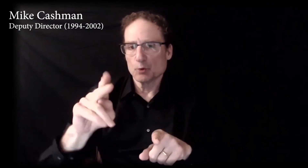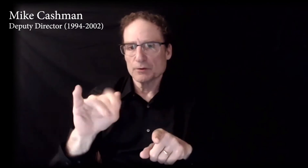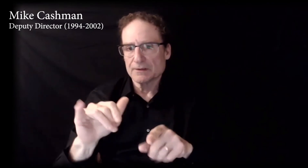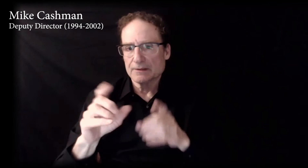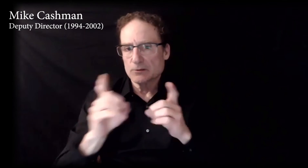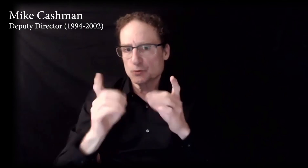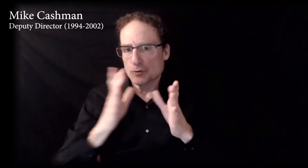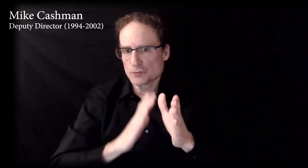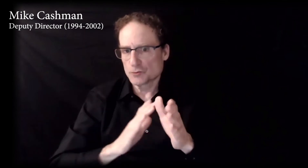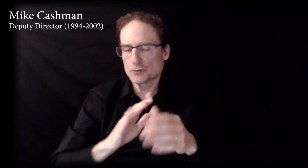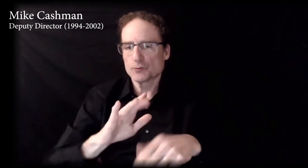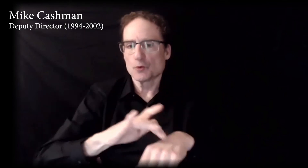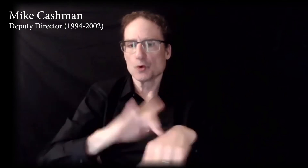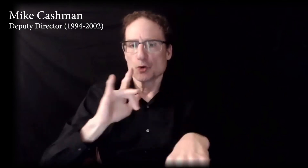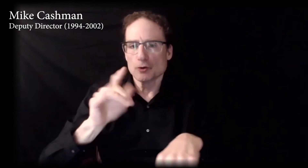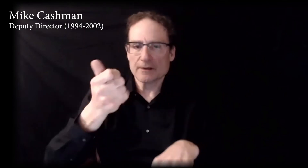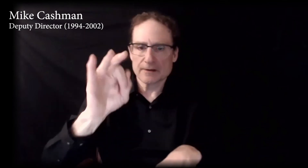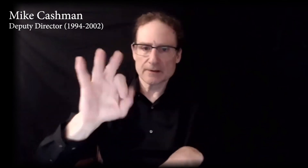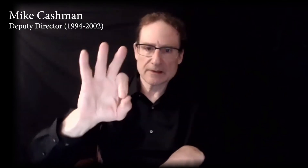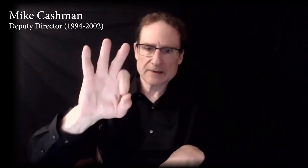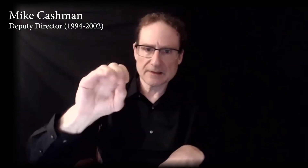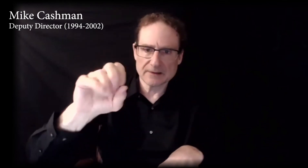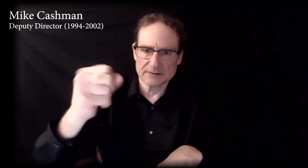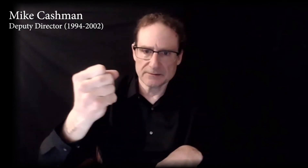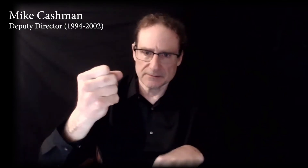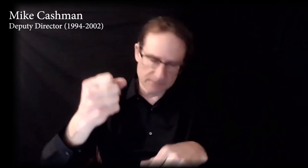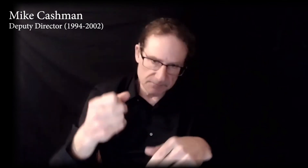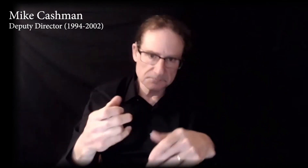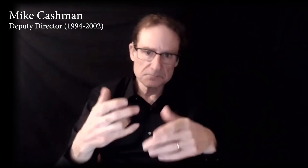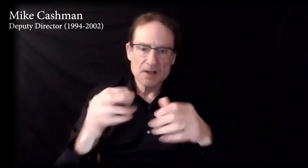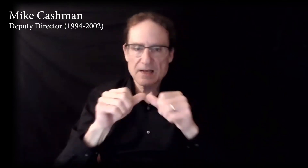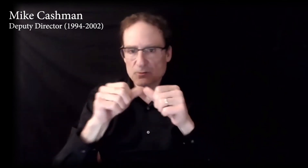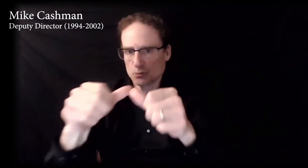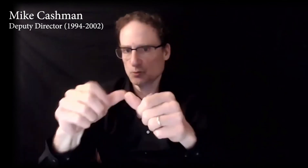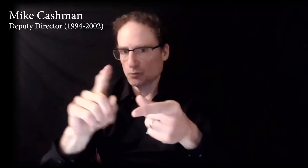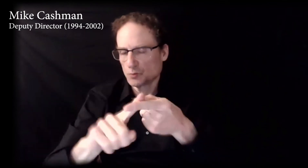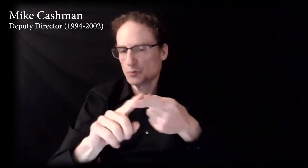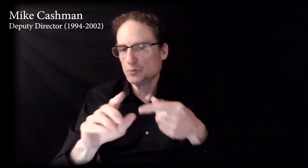as the deputy director in the early 1990s,